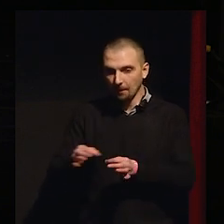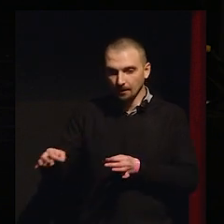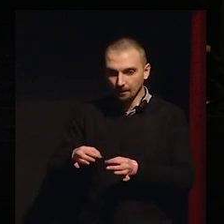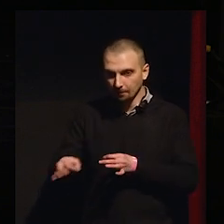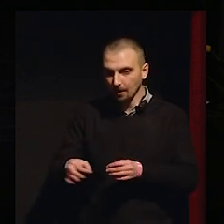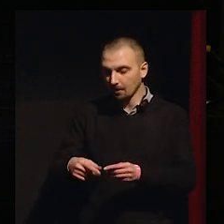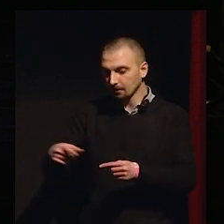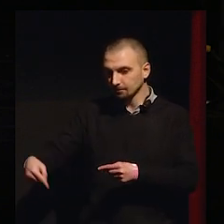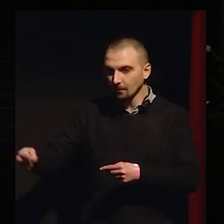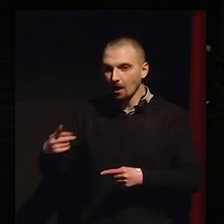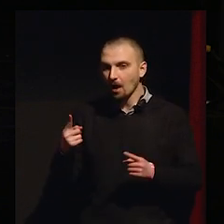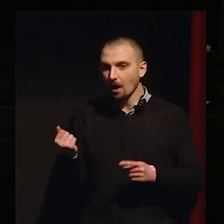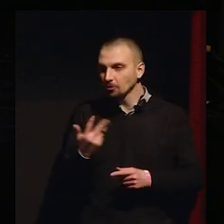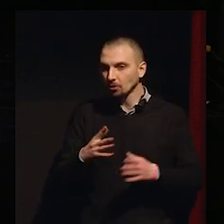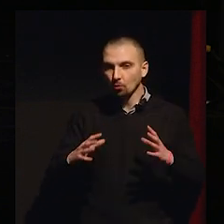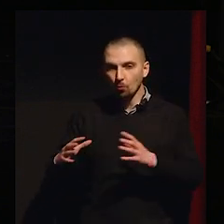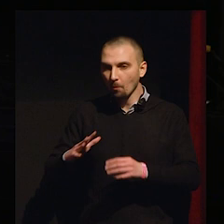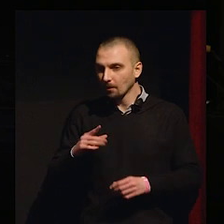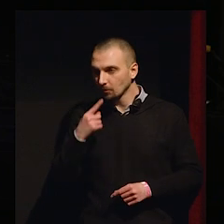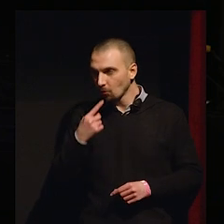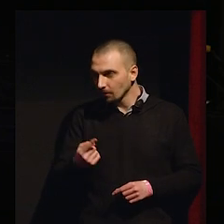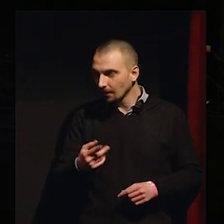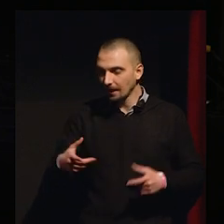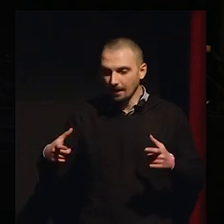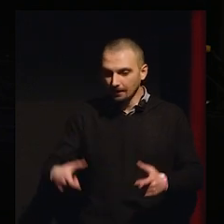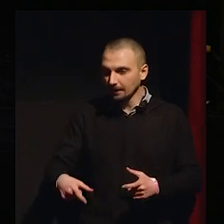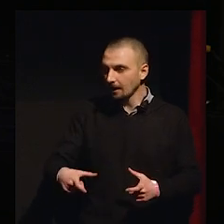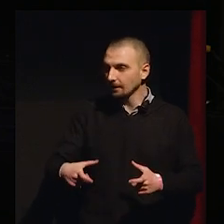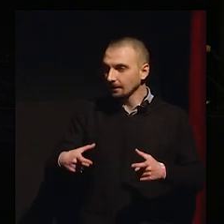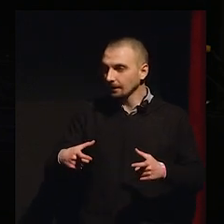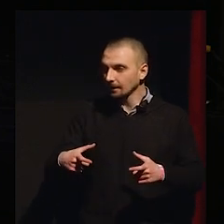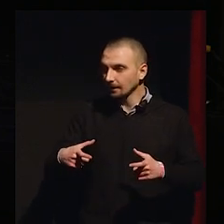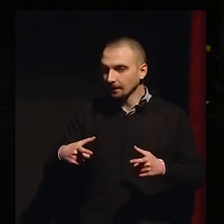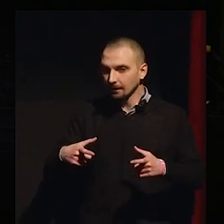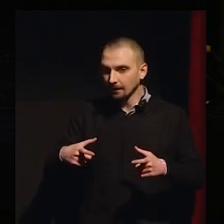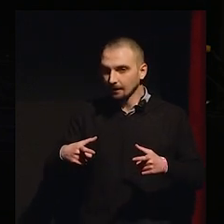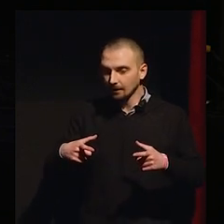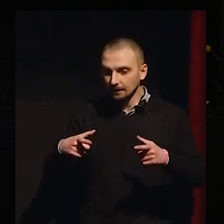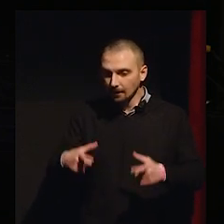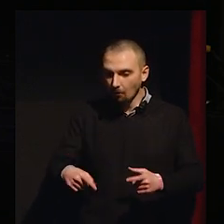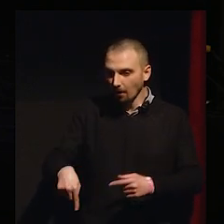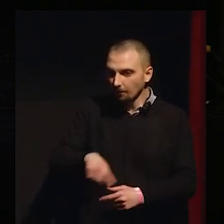that six-foot distance was. We drew giant plates on the ground. We told them how we can fill that plate